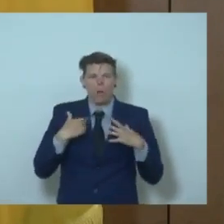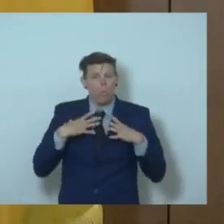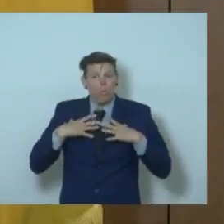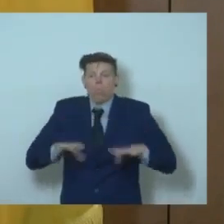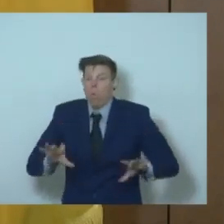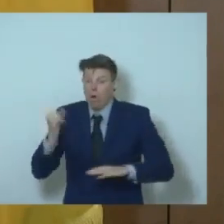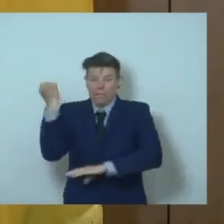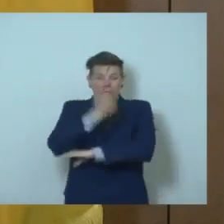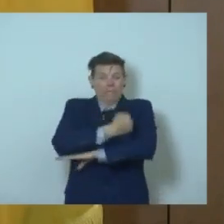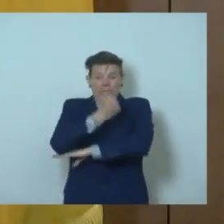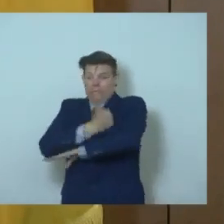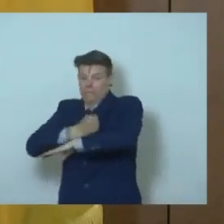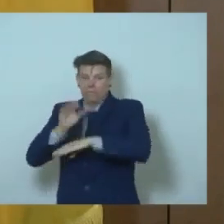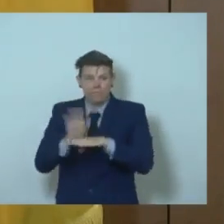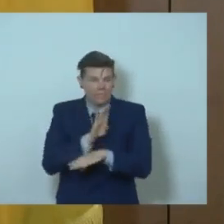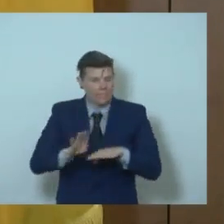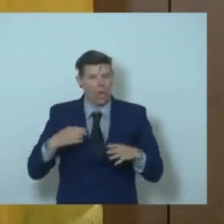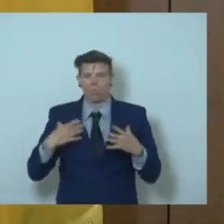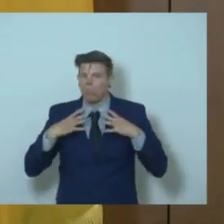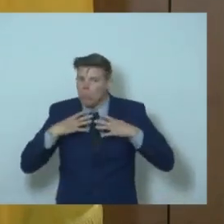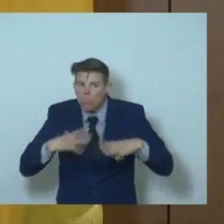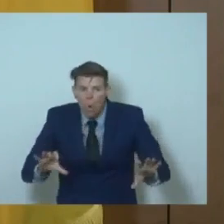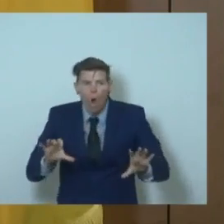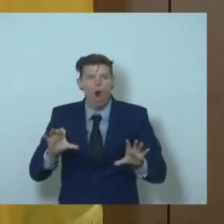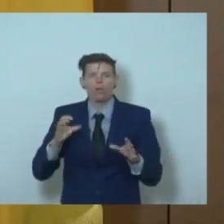WE DON’T WANT TO LOSE ANY MORE BUSINESSES.